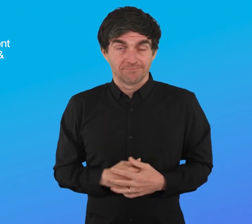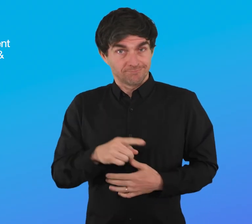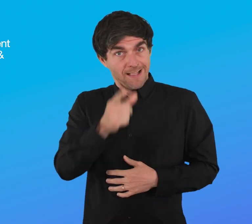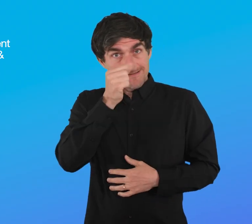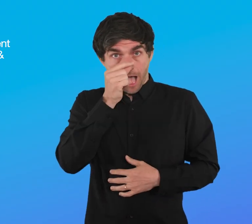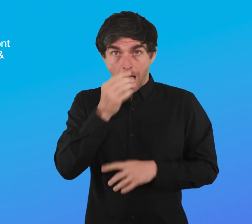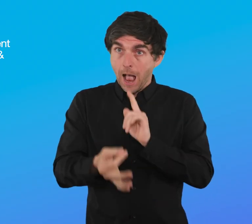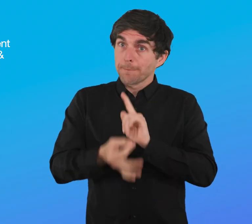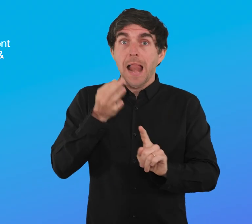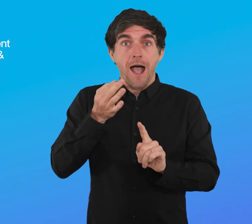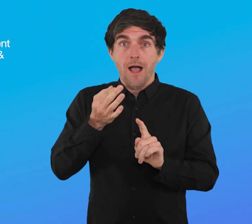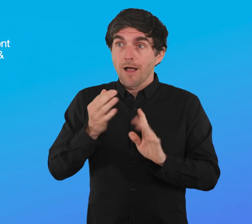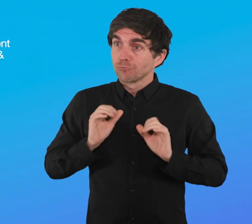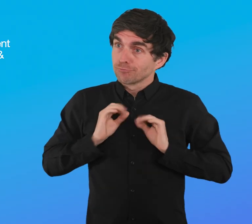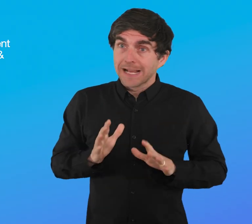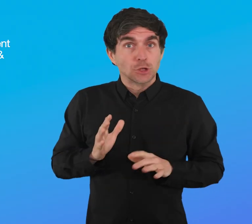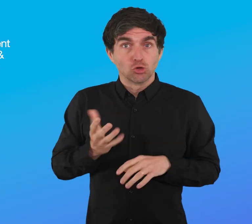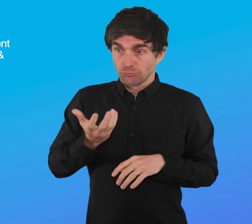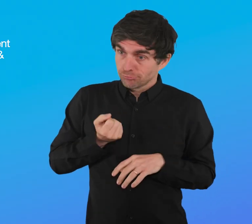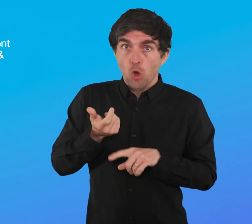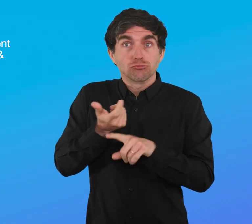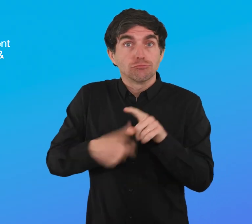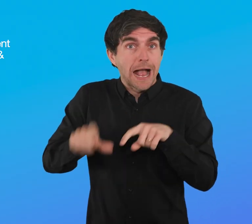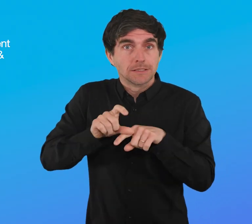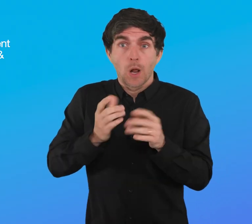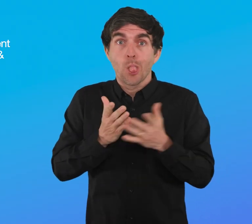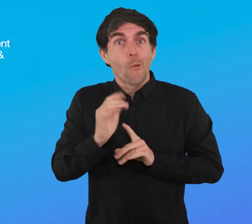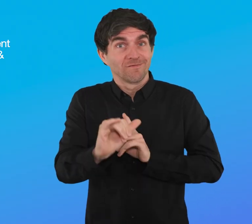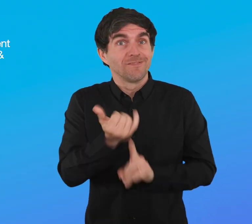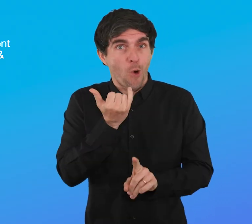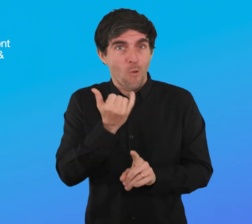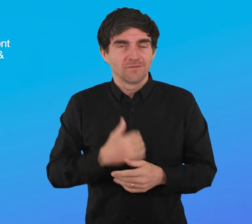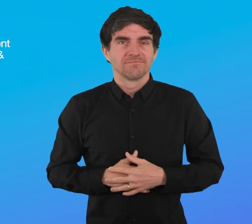You can apply for Pension Credit by telephone.